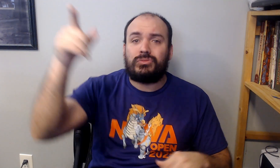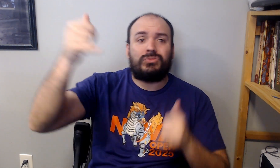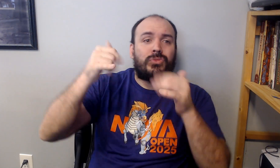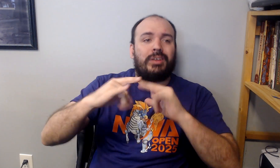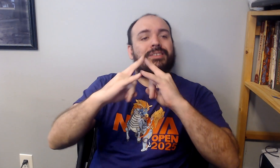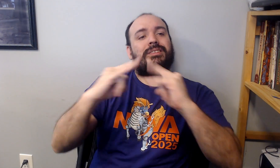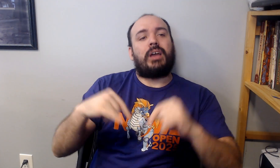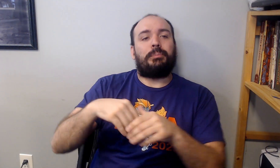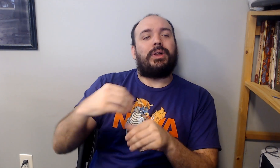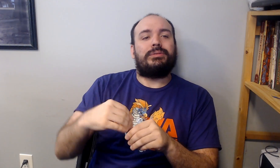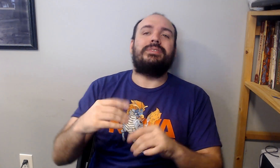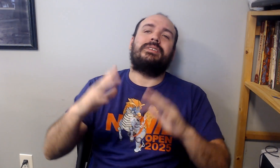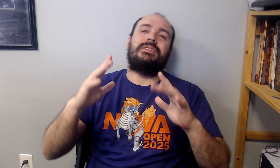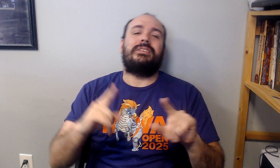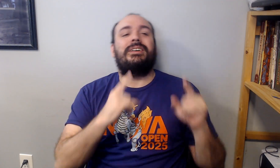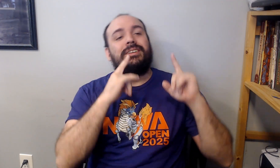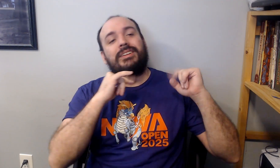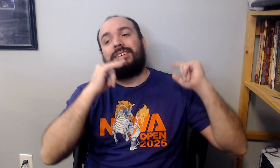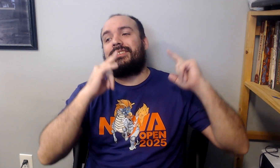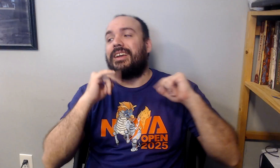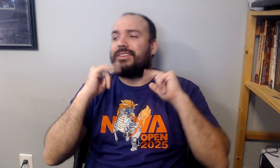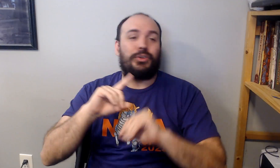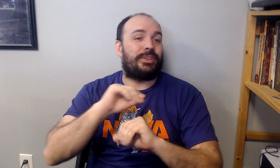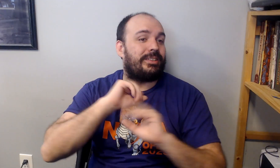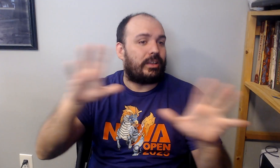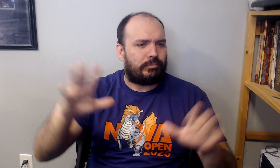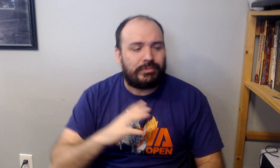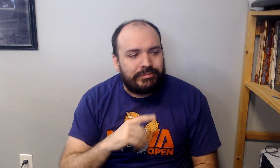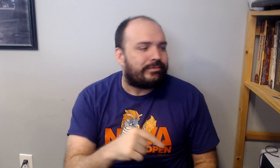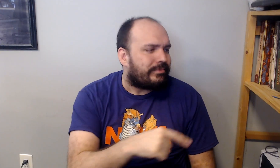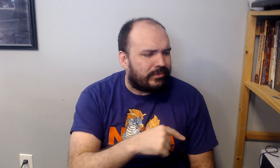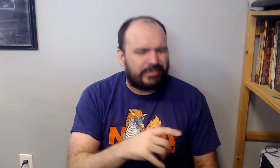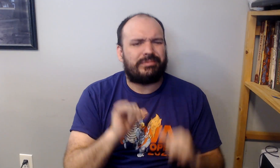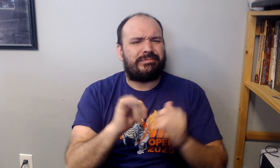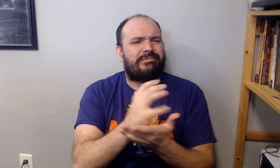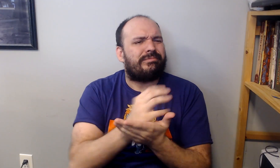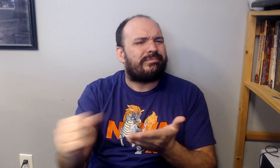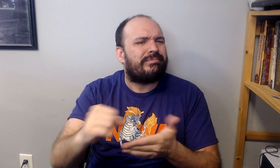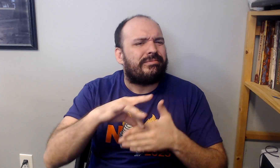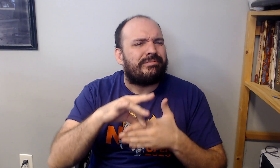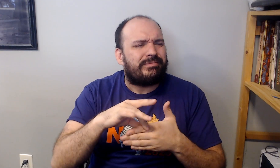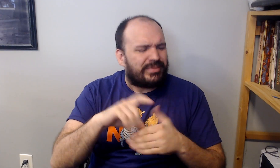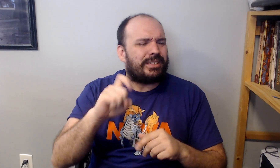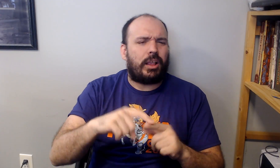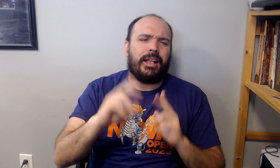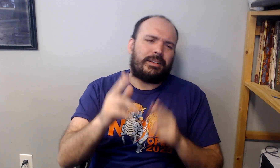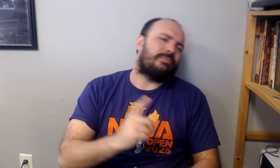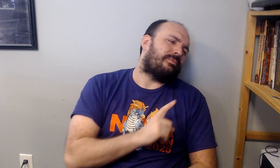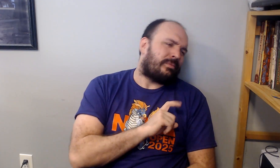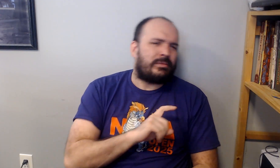The players gather around a camp just outside singing and doing nothing. Okay. The NPC gets to the kitchen, oh, there’s no meat. Gotta go hunt.